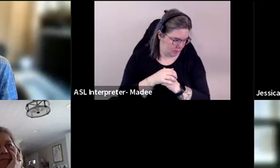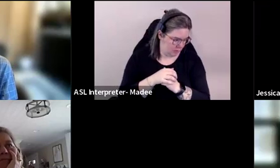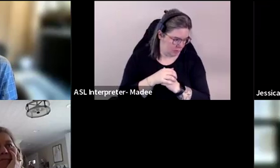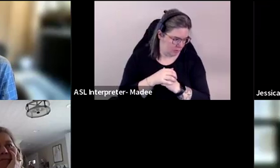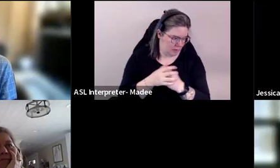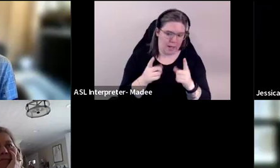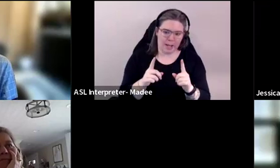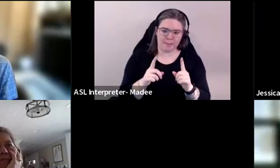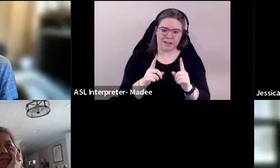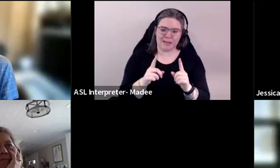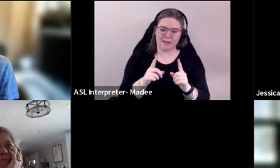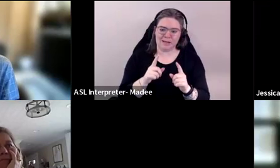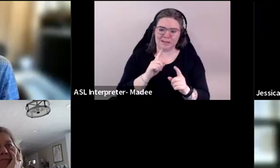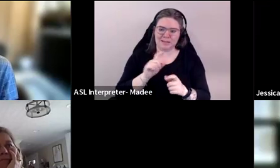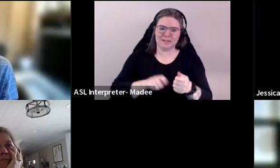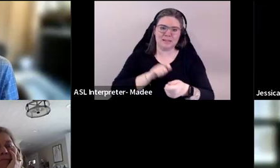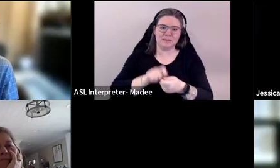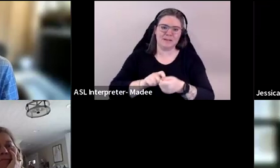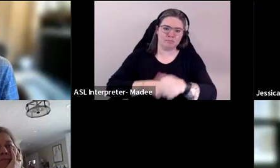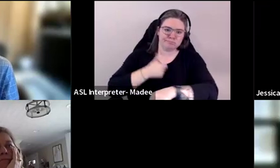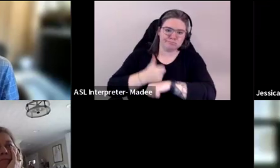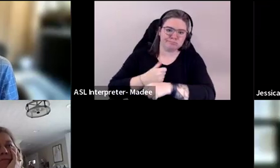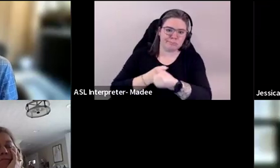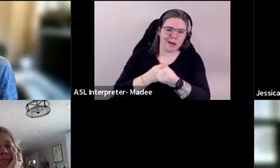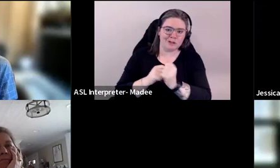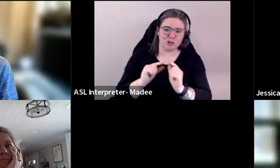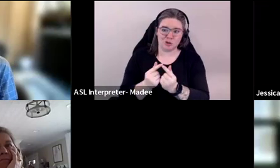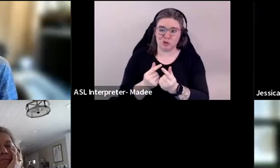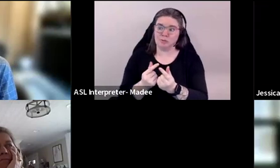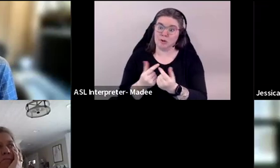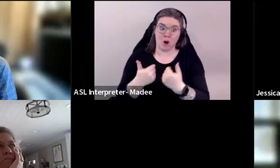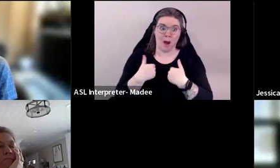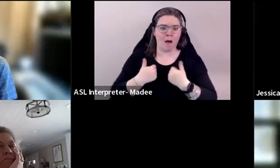Don Dew: Does hamper getting things done sometimes when you do have a good one,